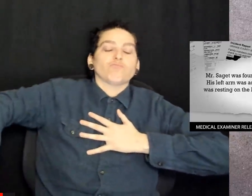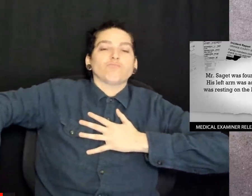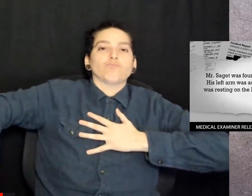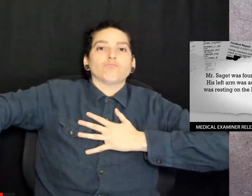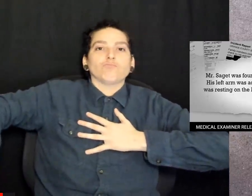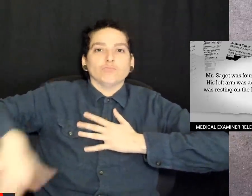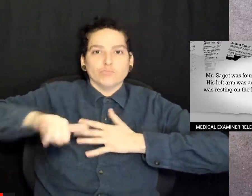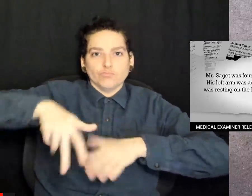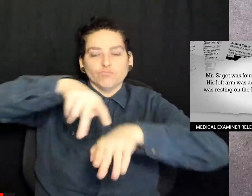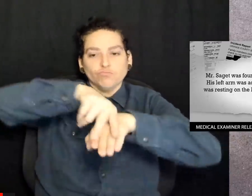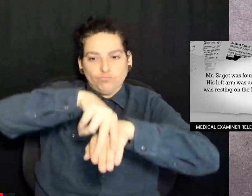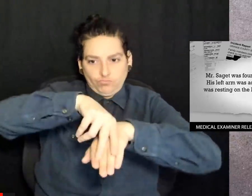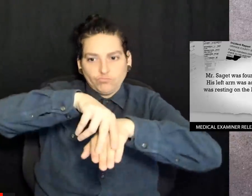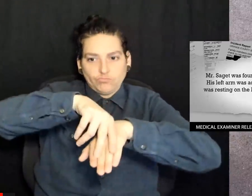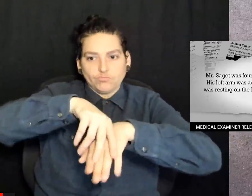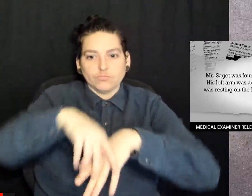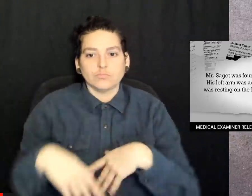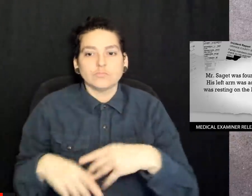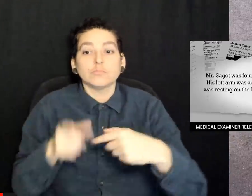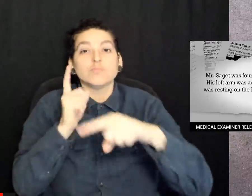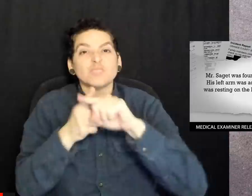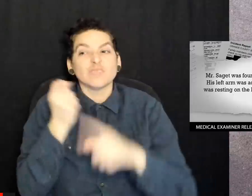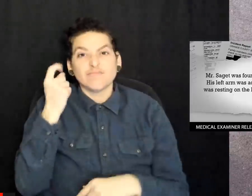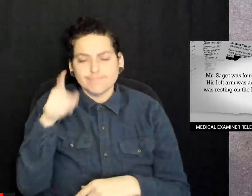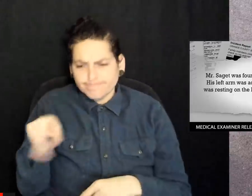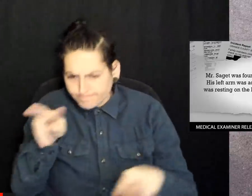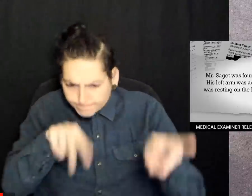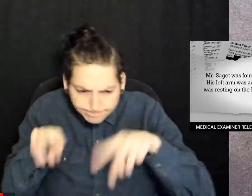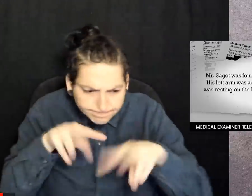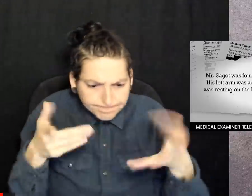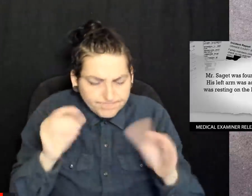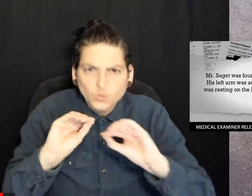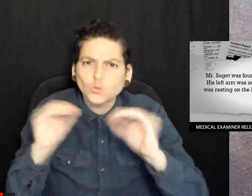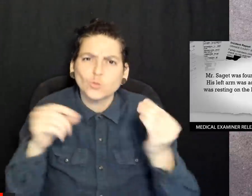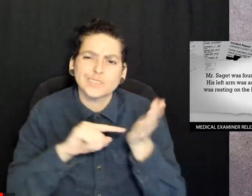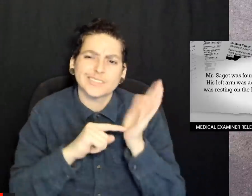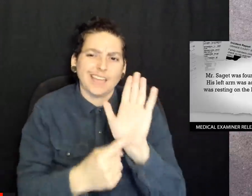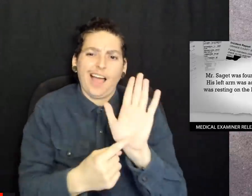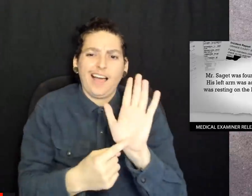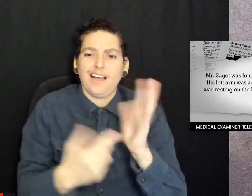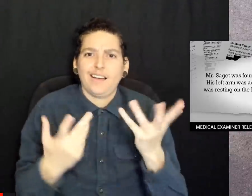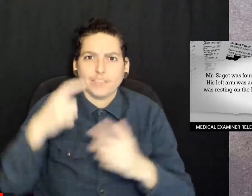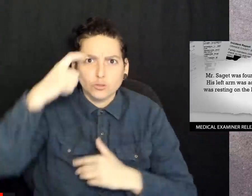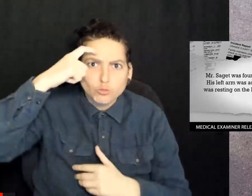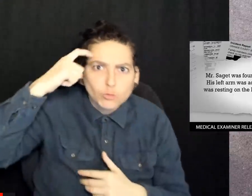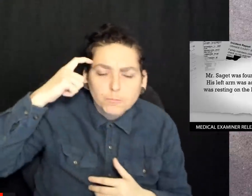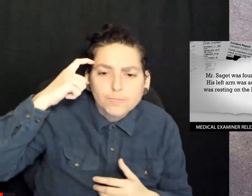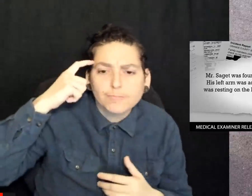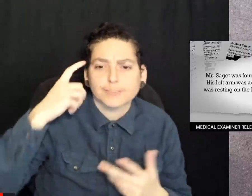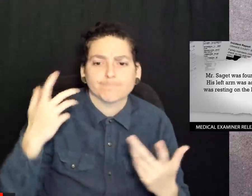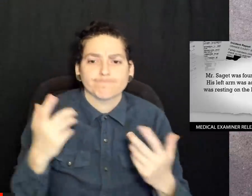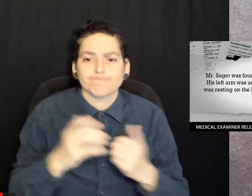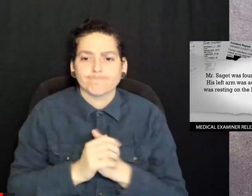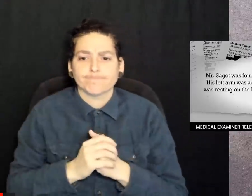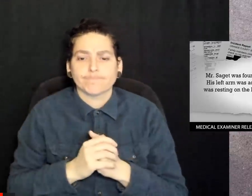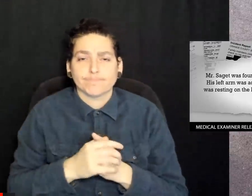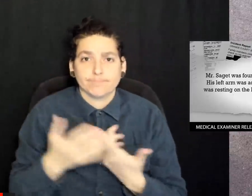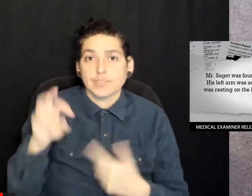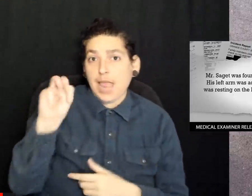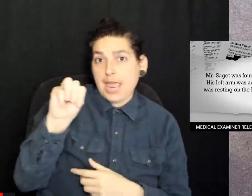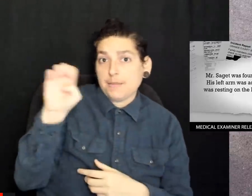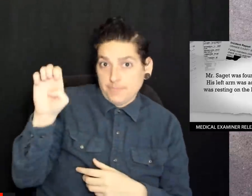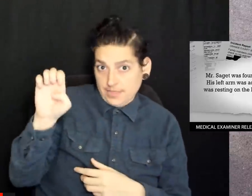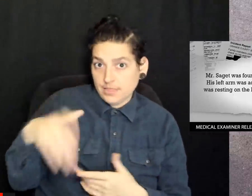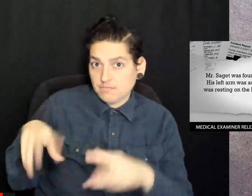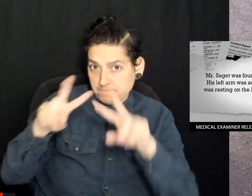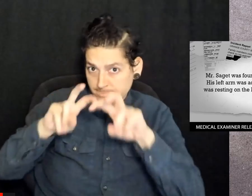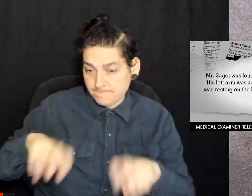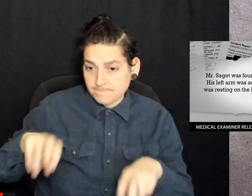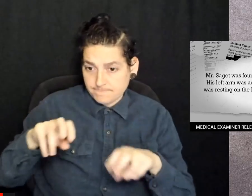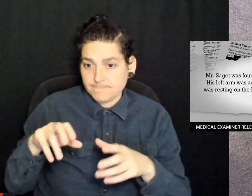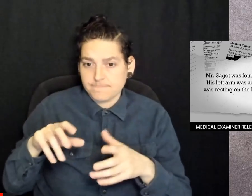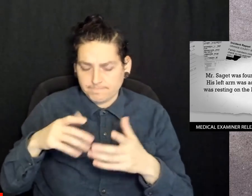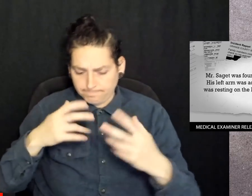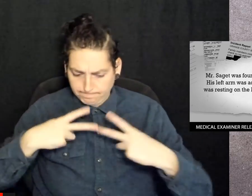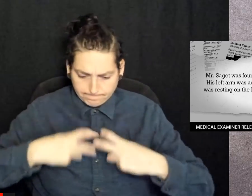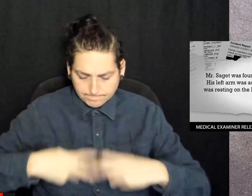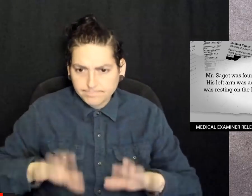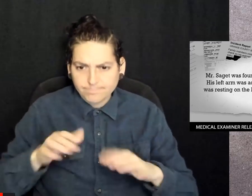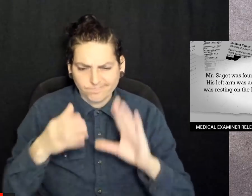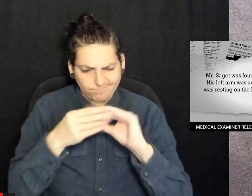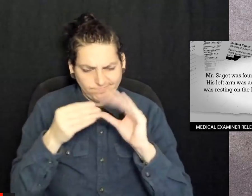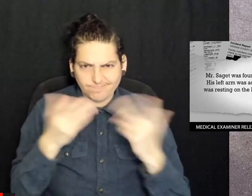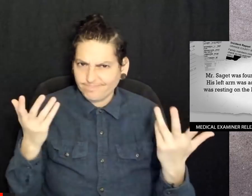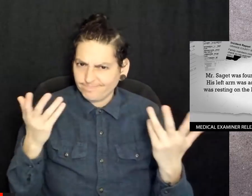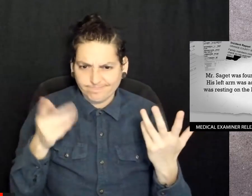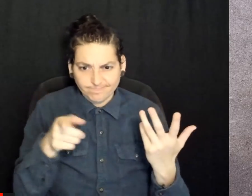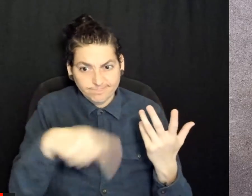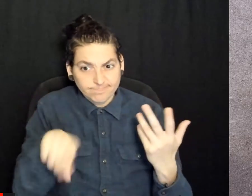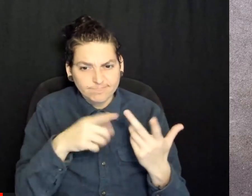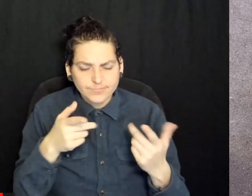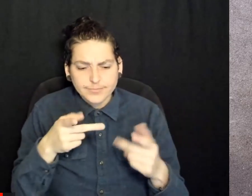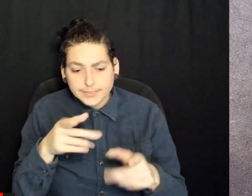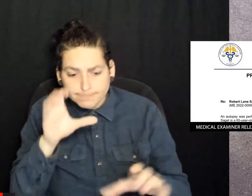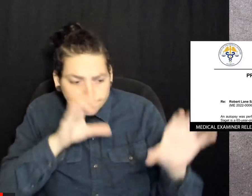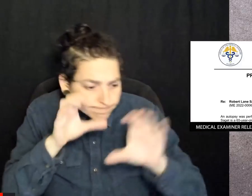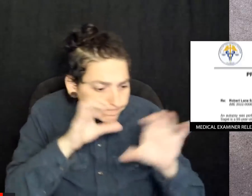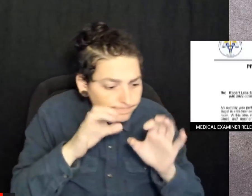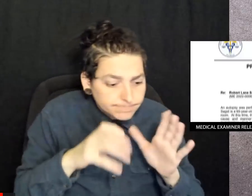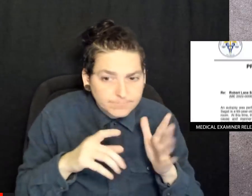on the bed and there was no sign of trauma the medical examiner also says there was no